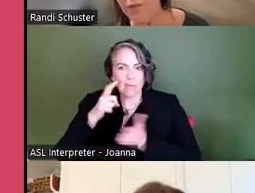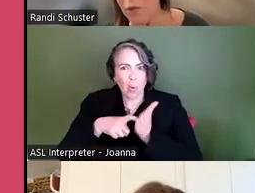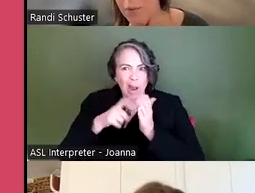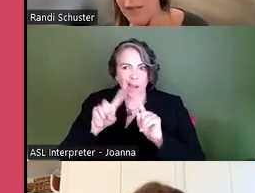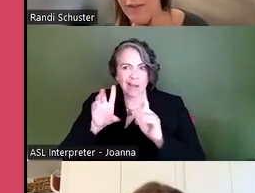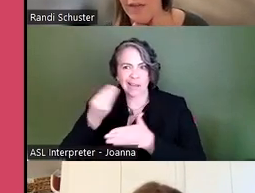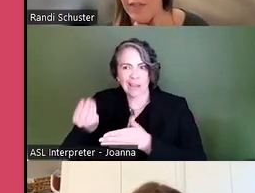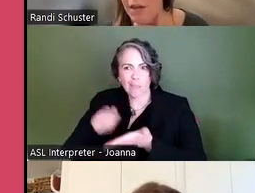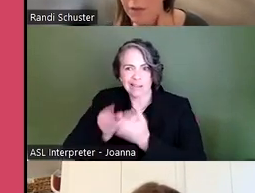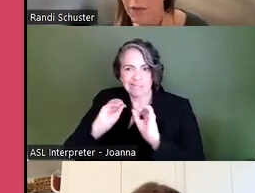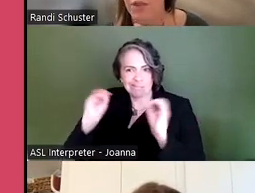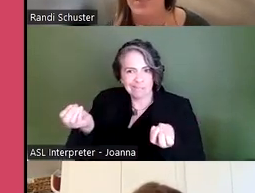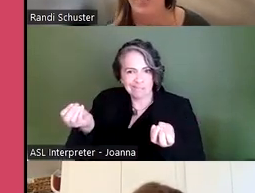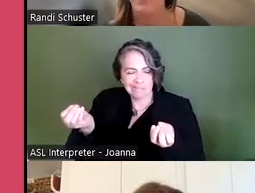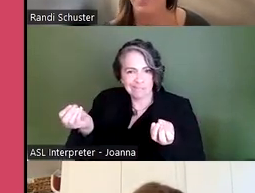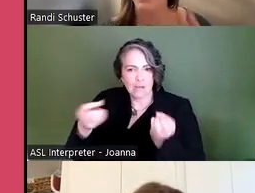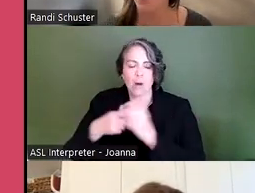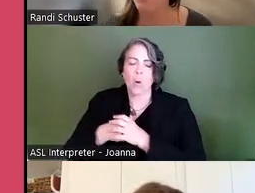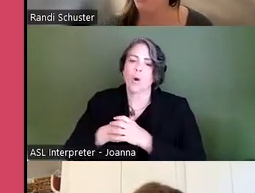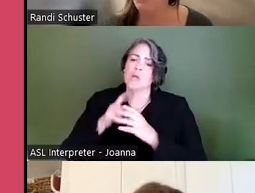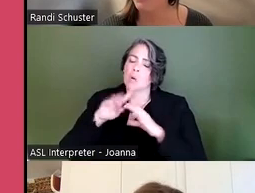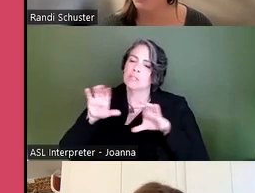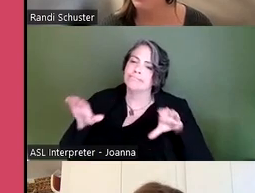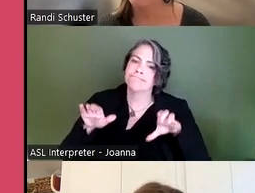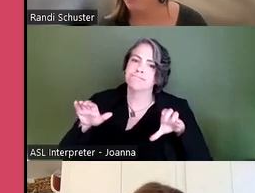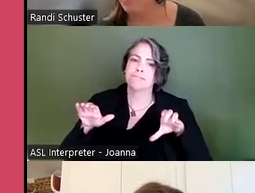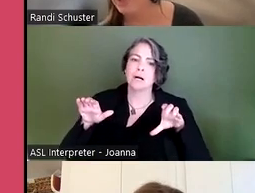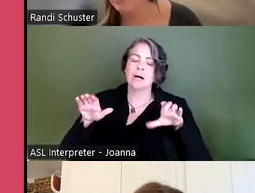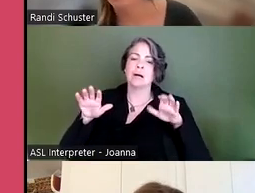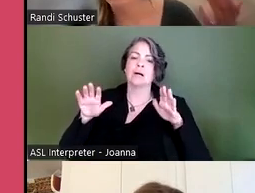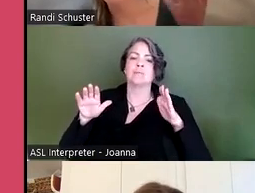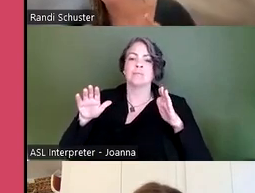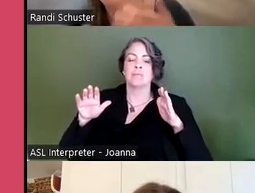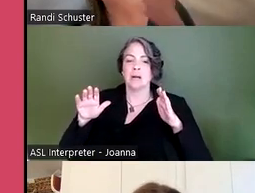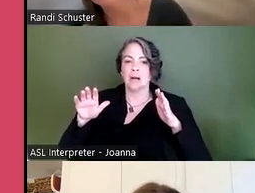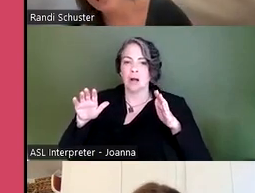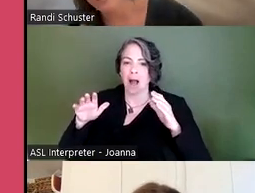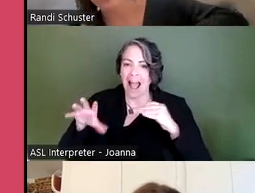of mobilizing a novel and expanded workforce and partnering with people outside of the